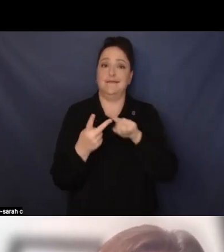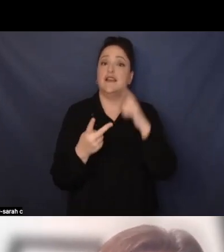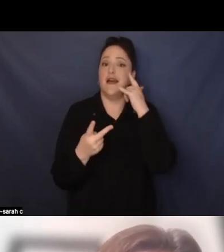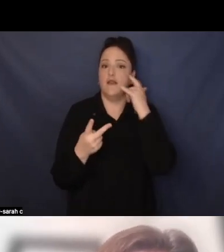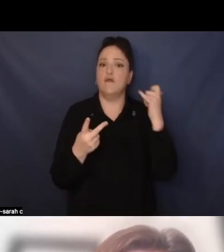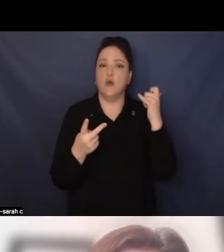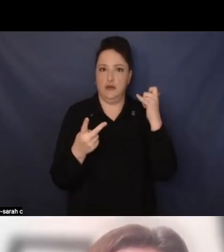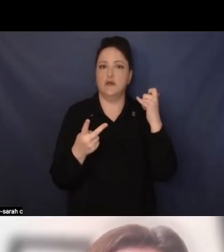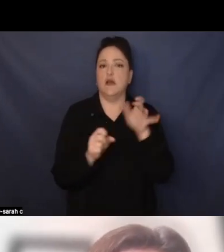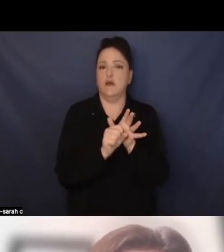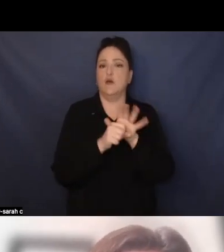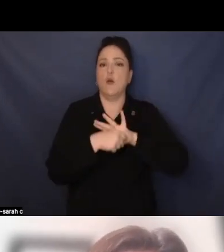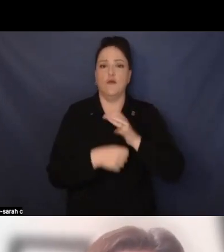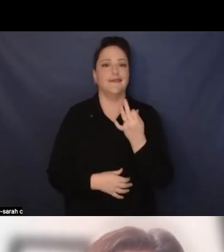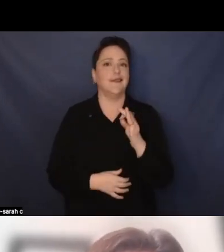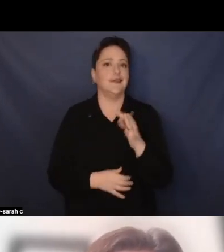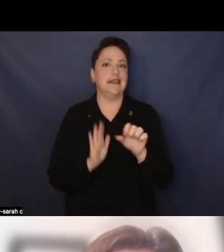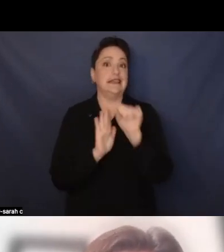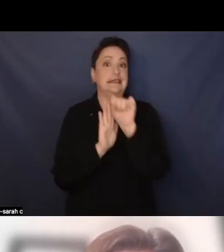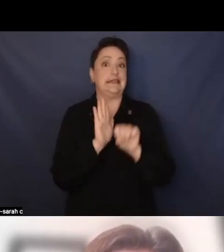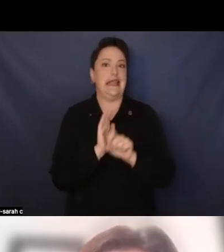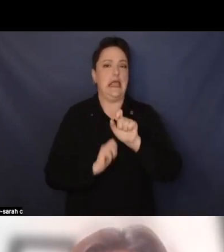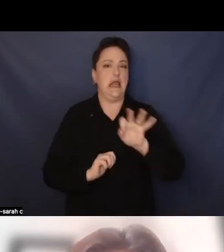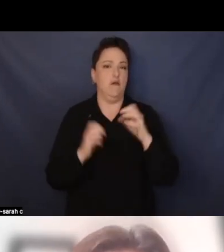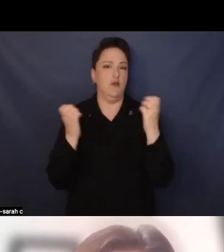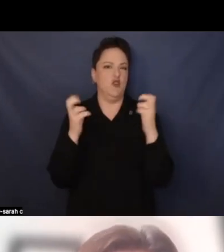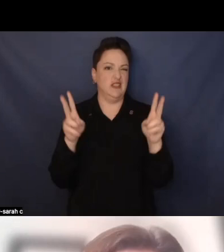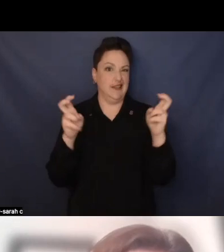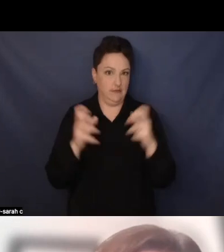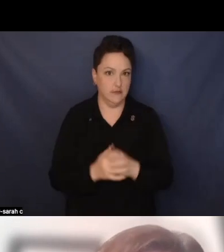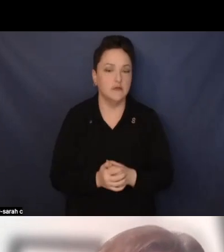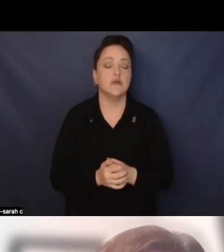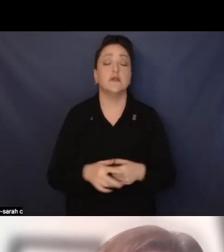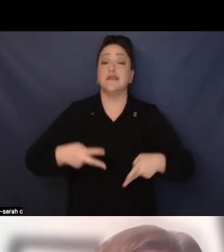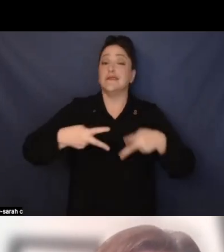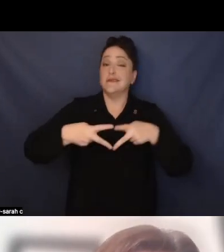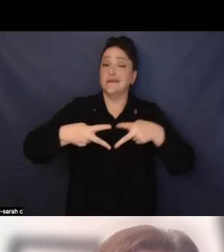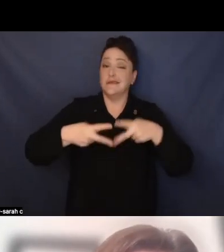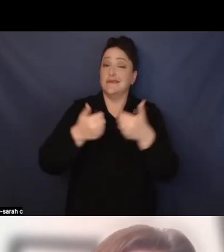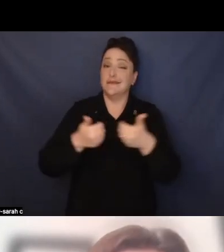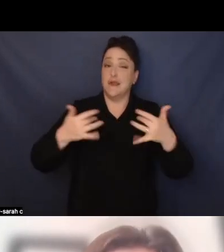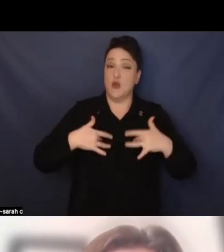Emergency and these two events and different public health orders that went along with